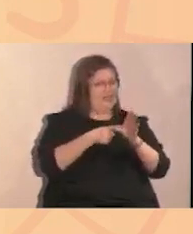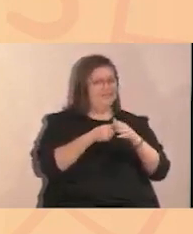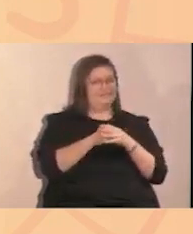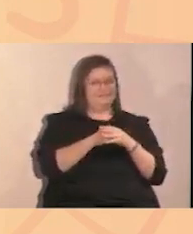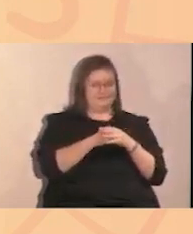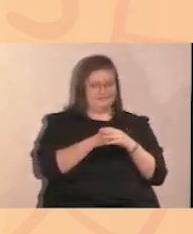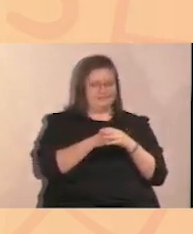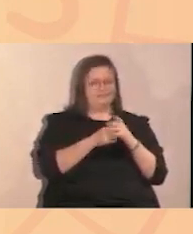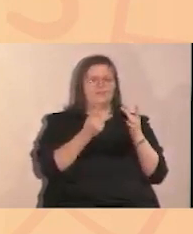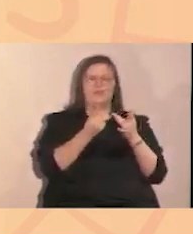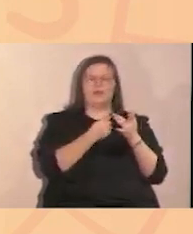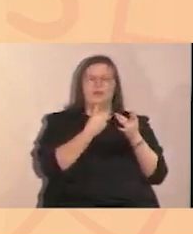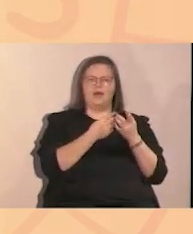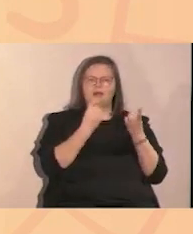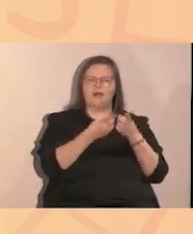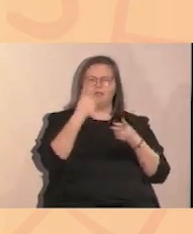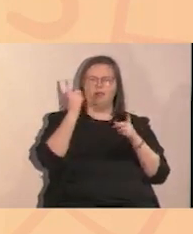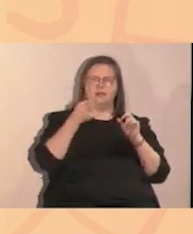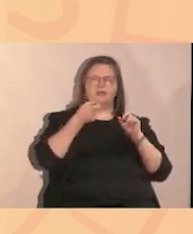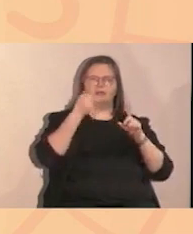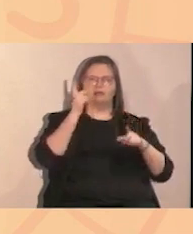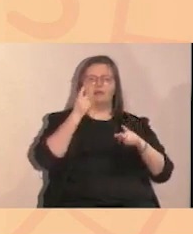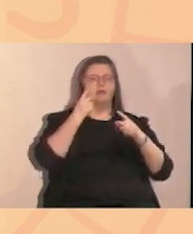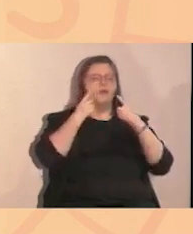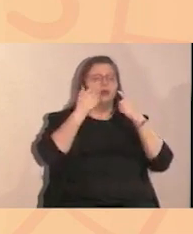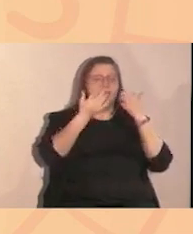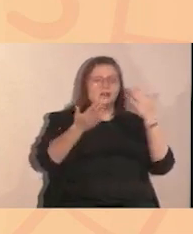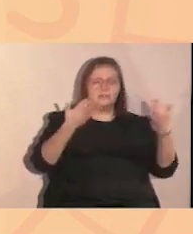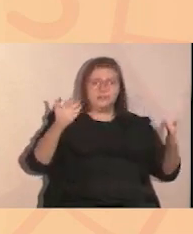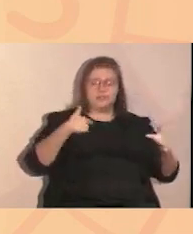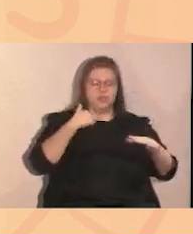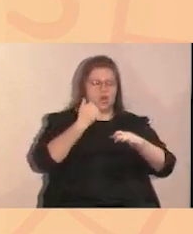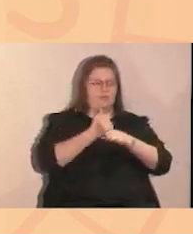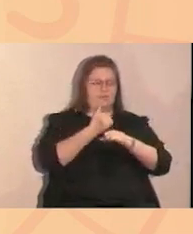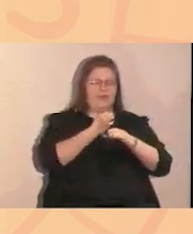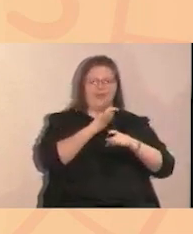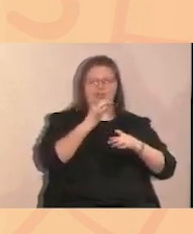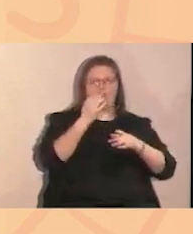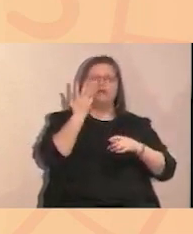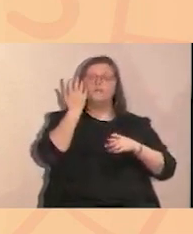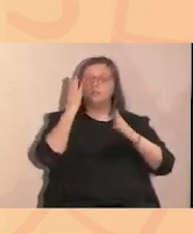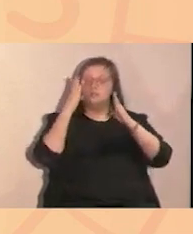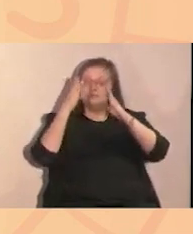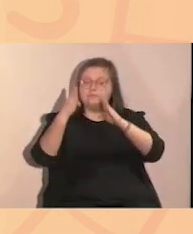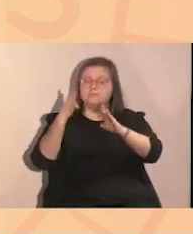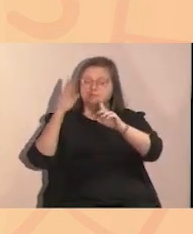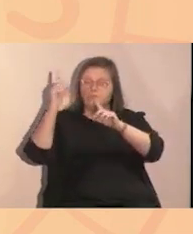Another realisation unfolded, which was that the exhibitions I produced, rather than being future-focused in aspiration,